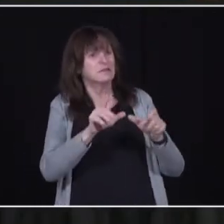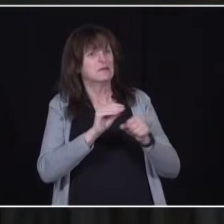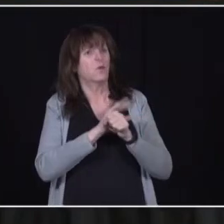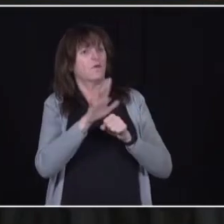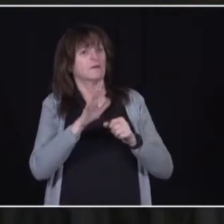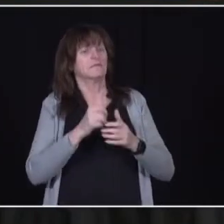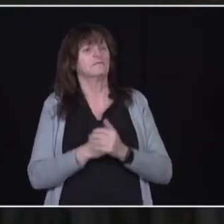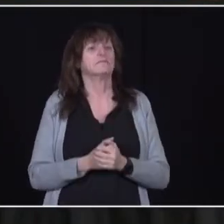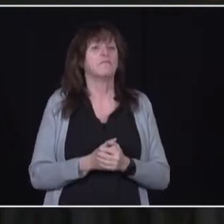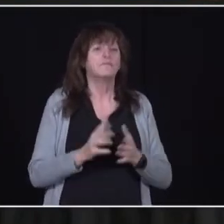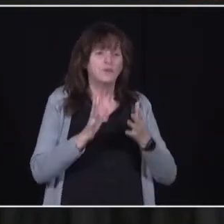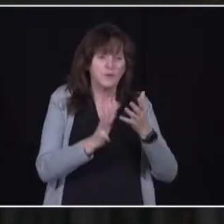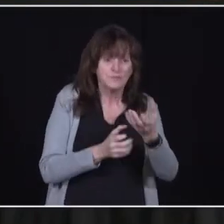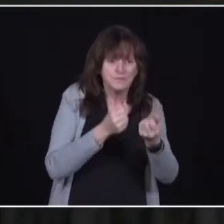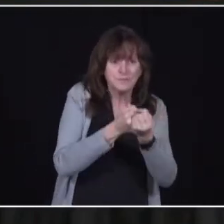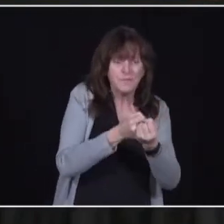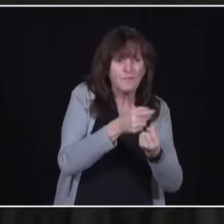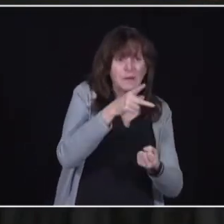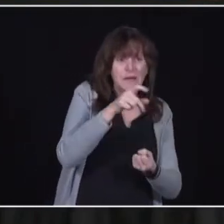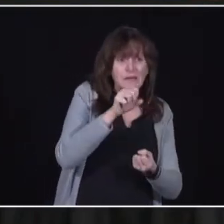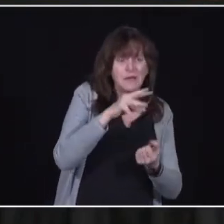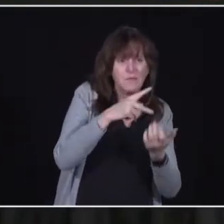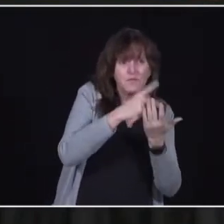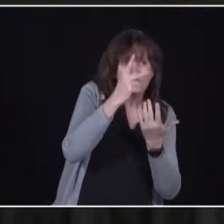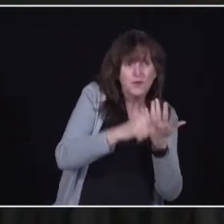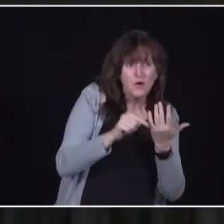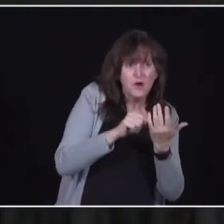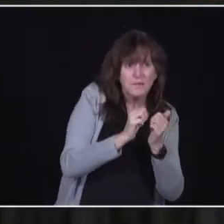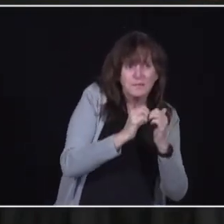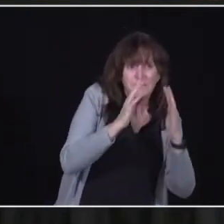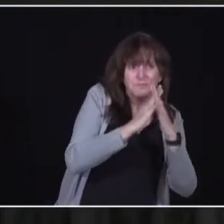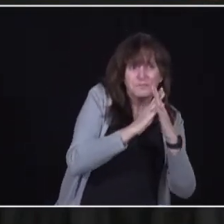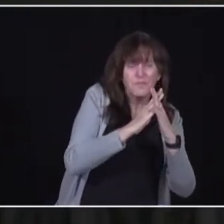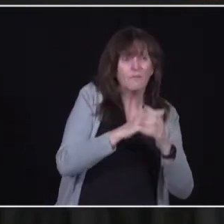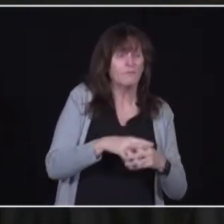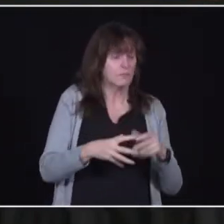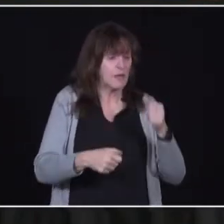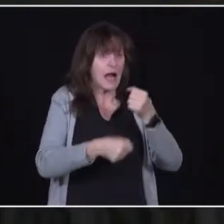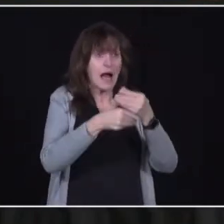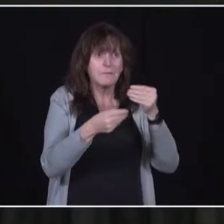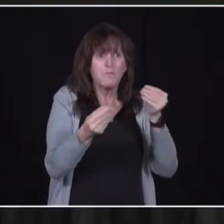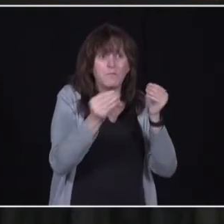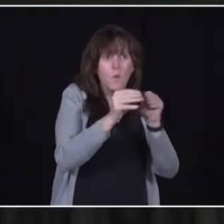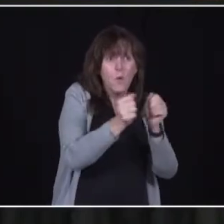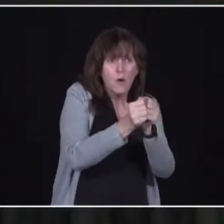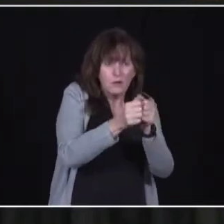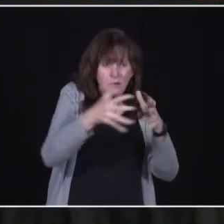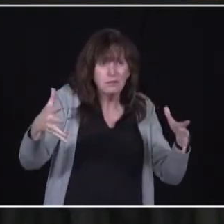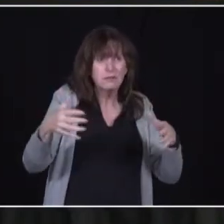is a critical step in our road to recovery.